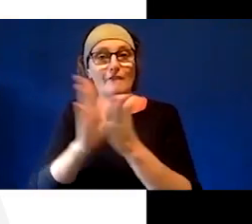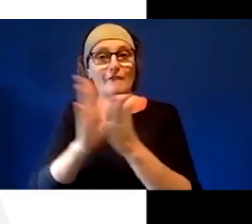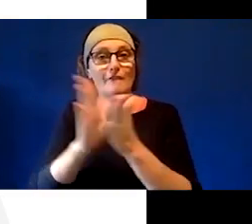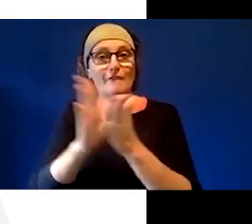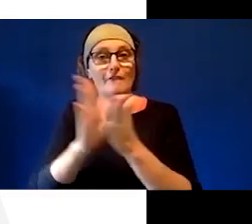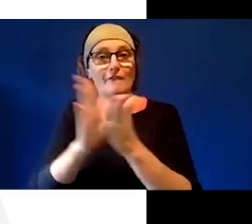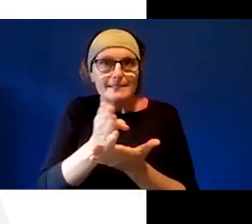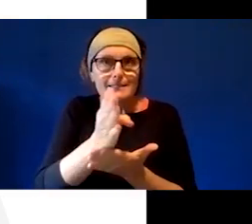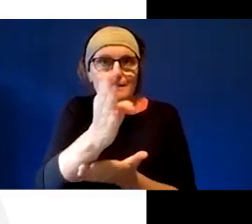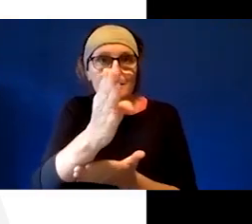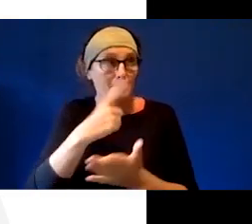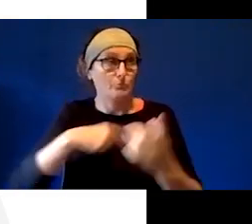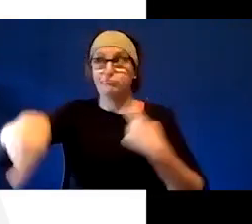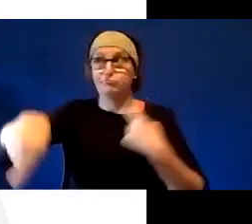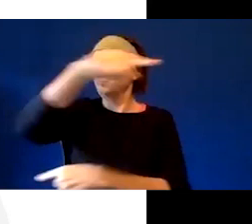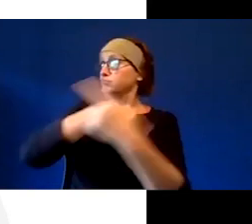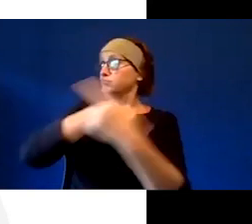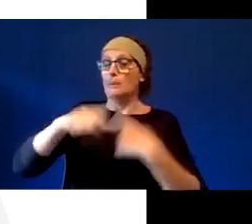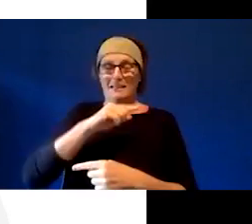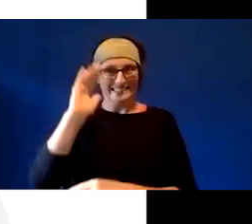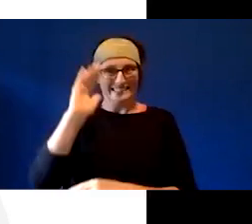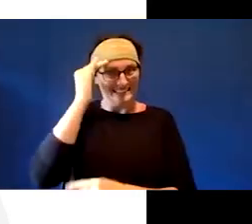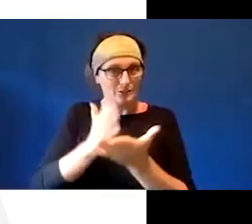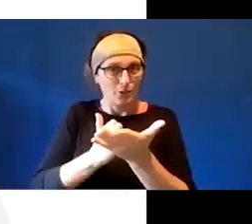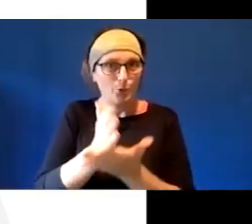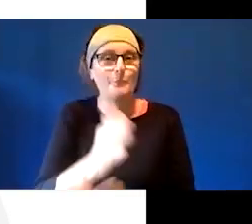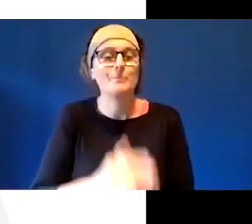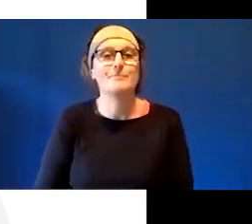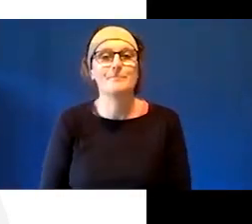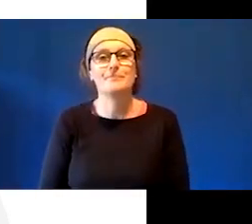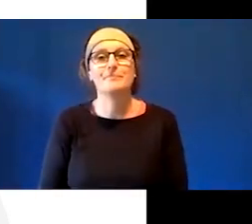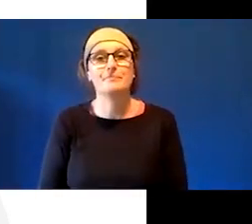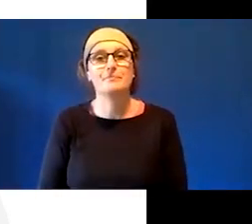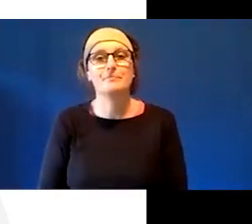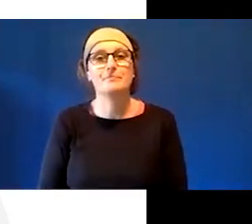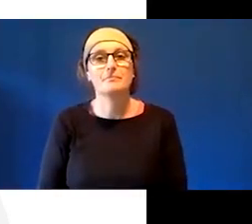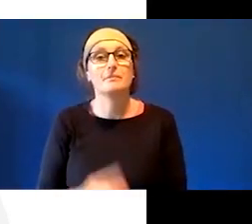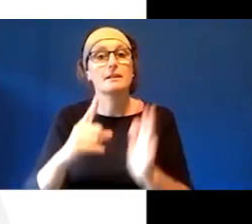are changing around her, it seems again. Lenine, I would hand over to